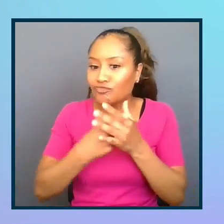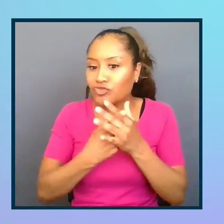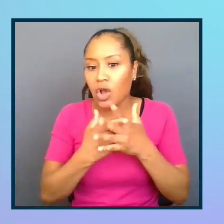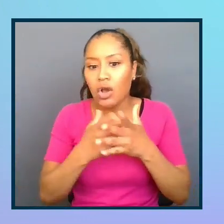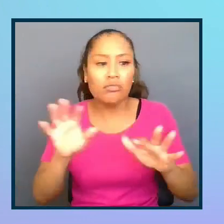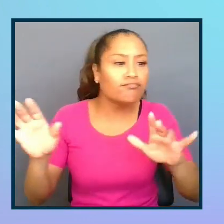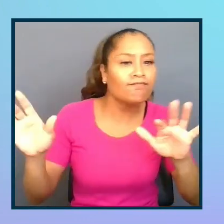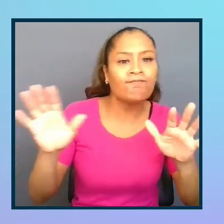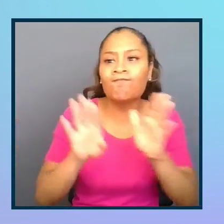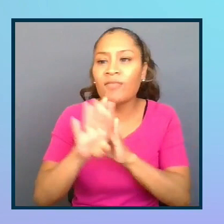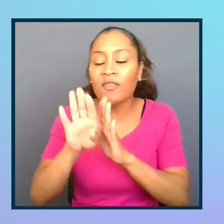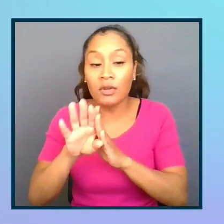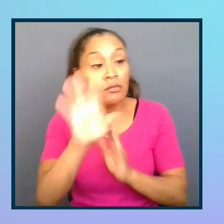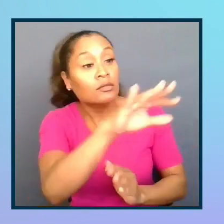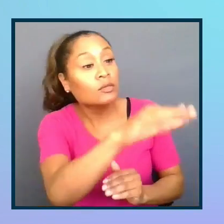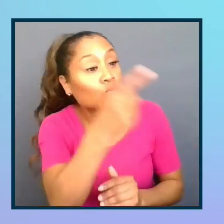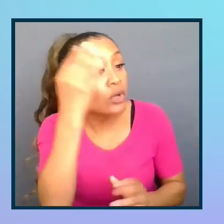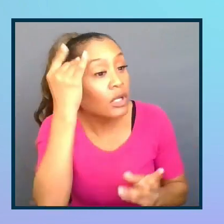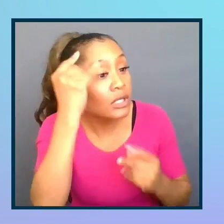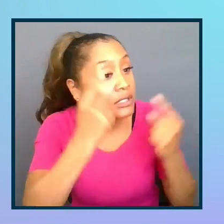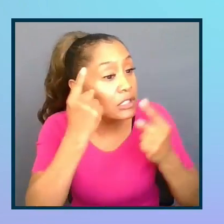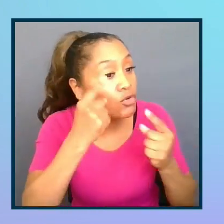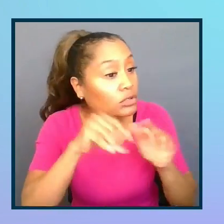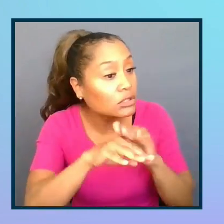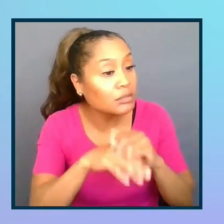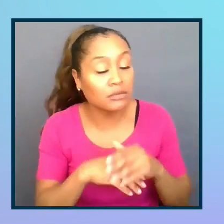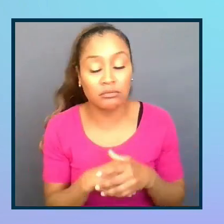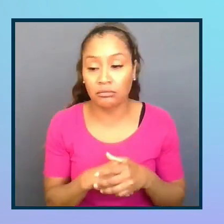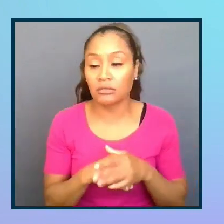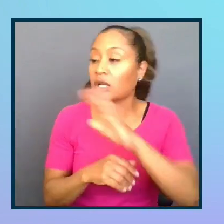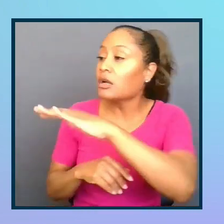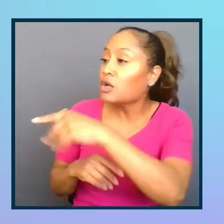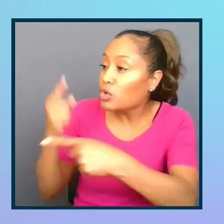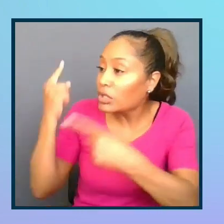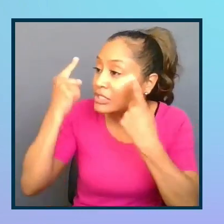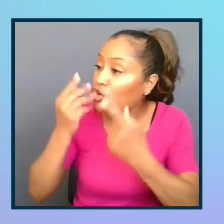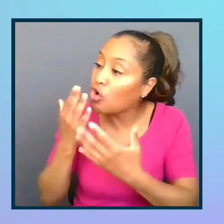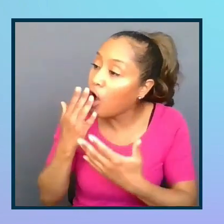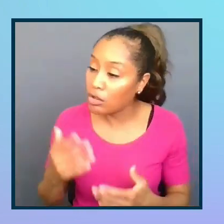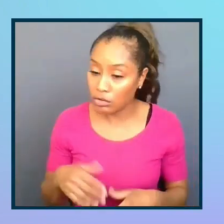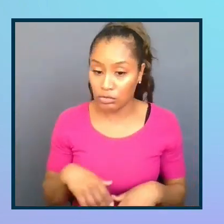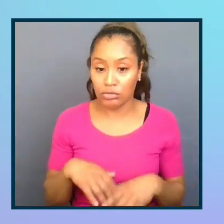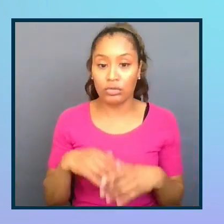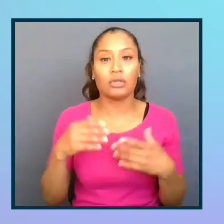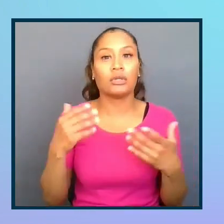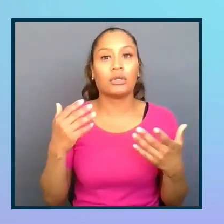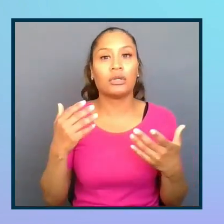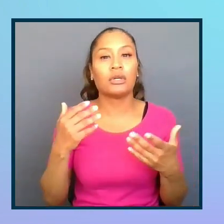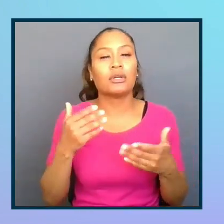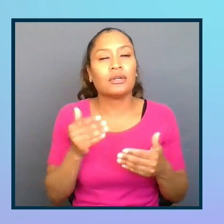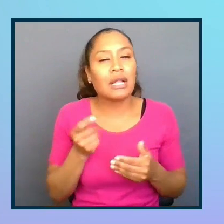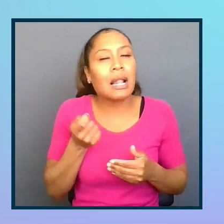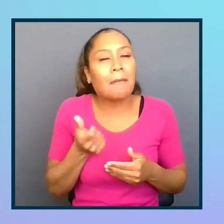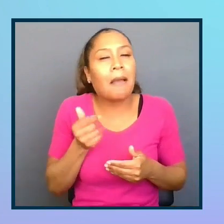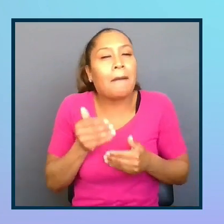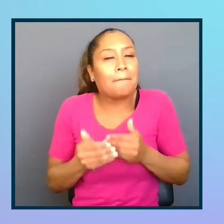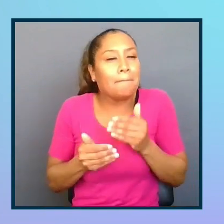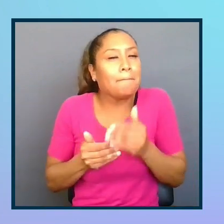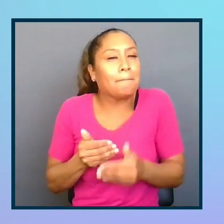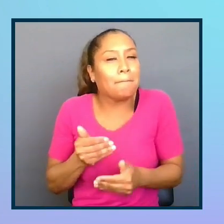Have you considered accessibility? Have you considered color, baby steps, maybe start with the easy things?